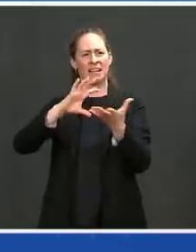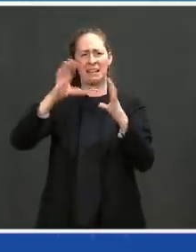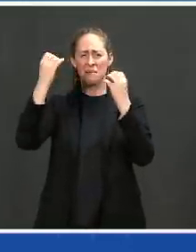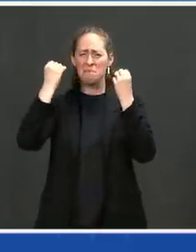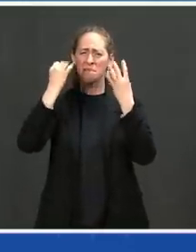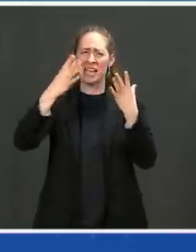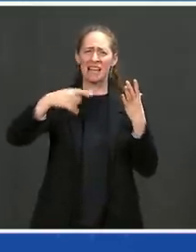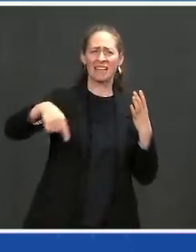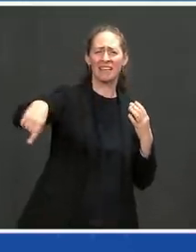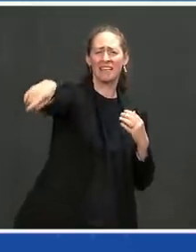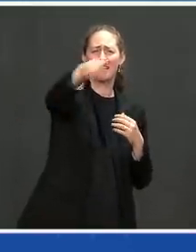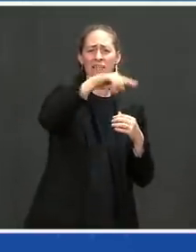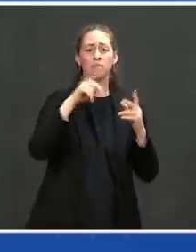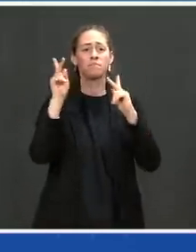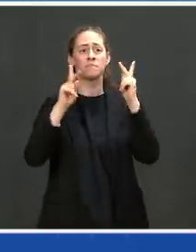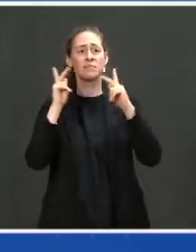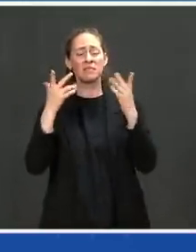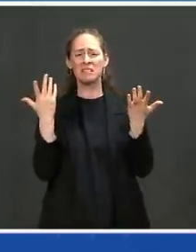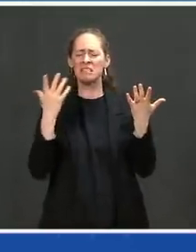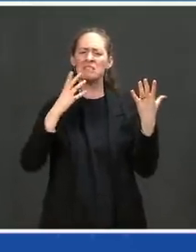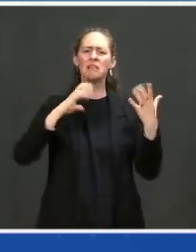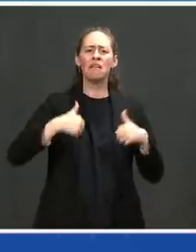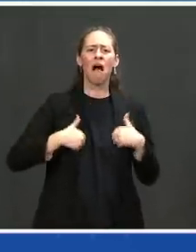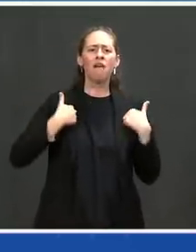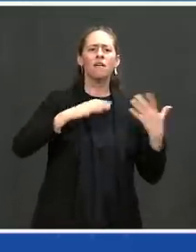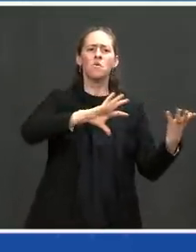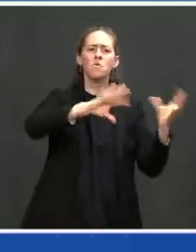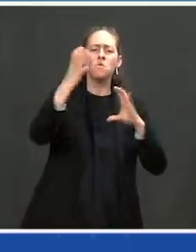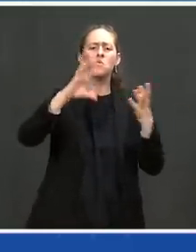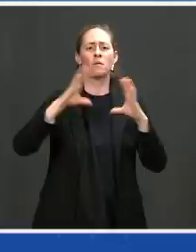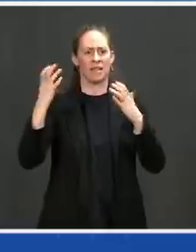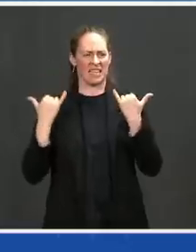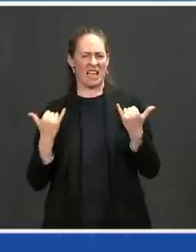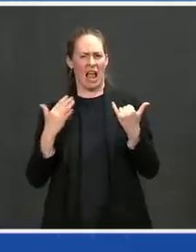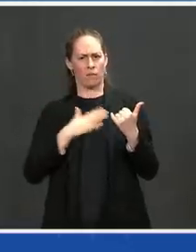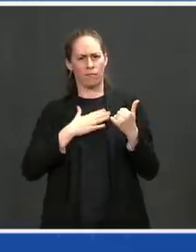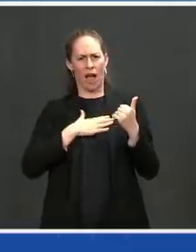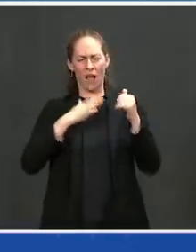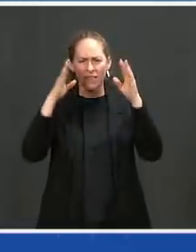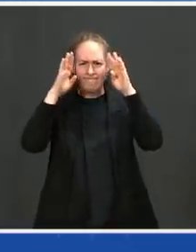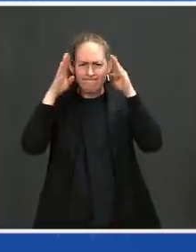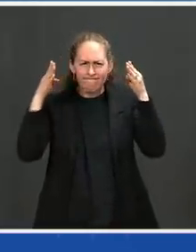And so that's why I put all my focus in the beginning -- there are a lot of problems --